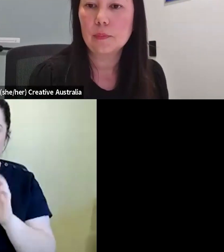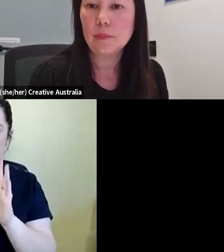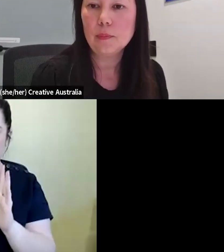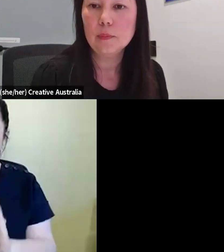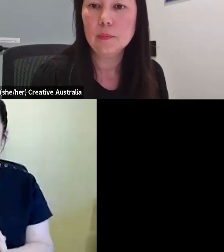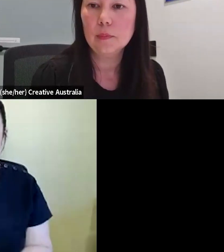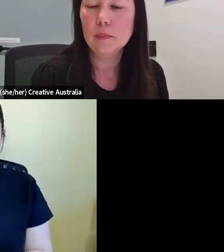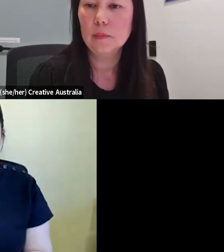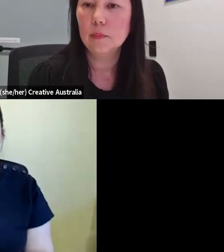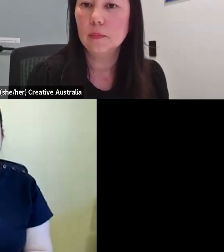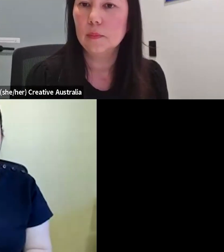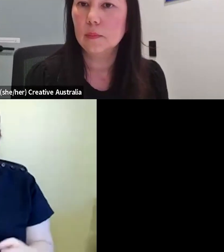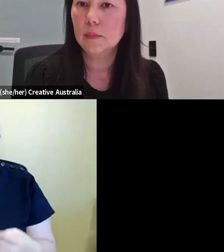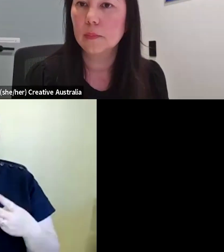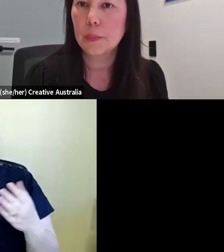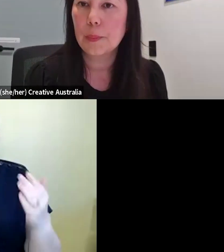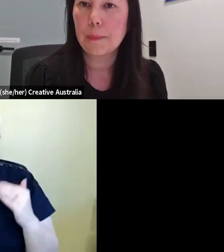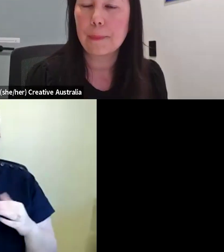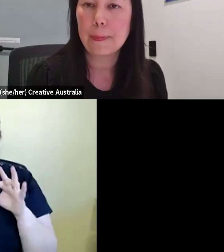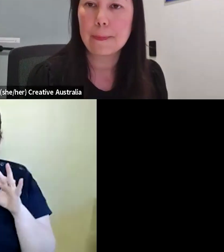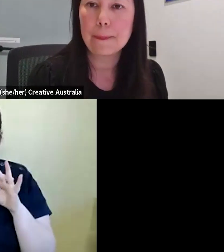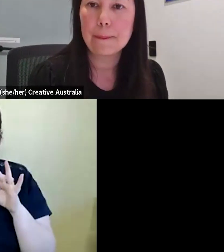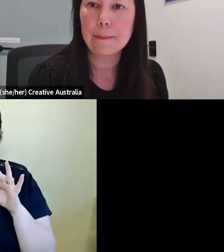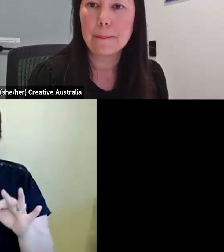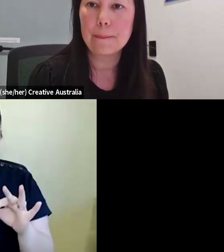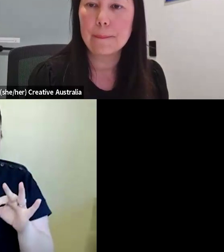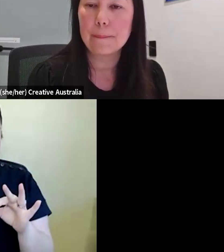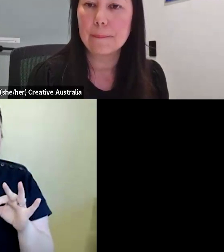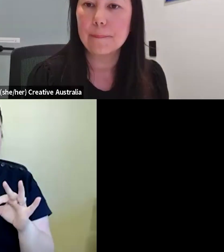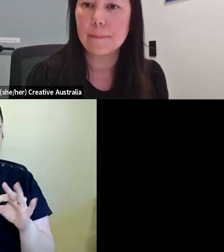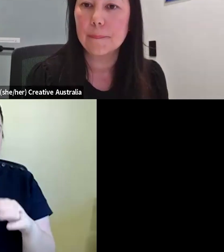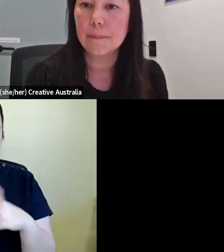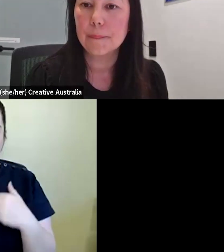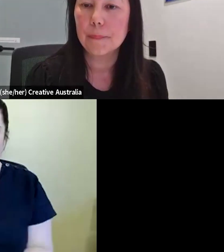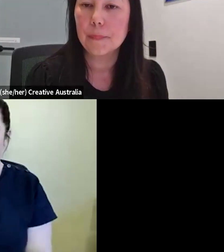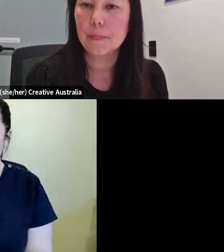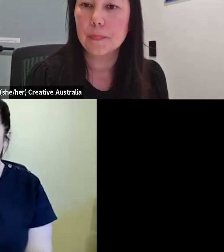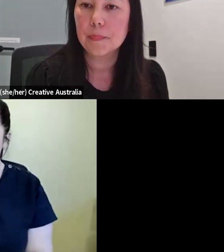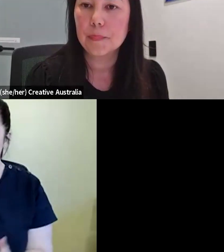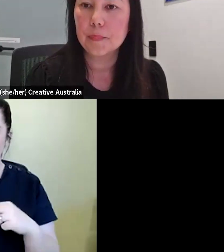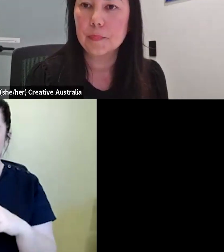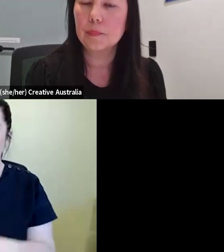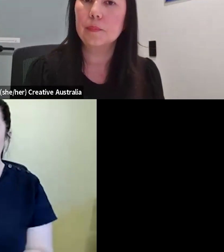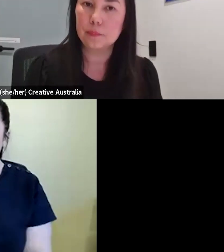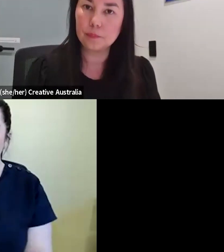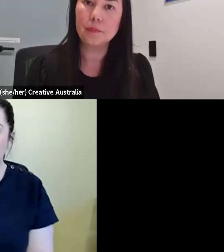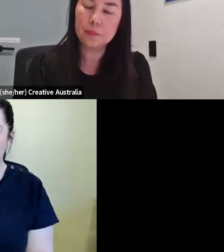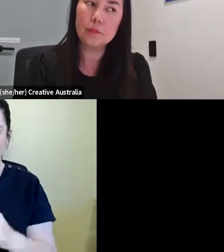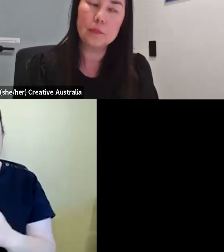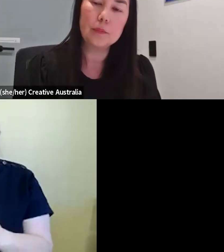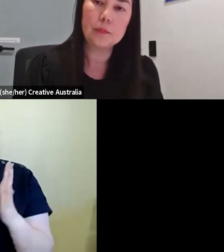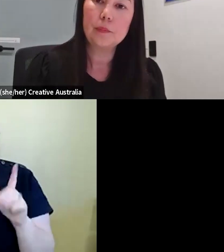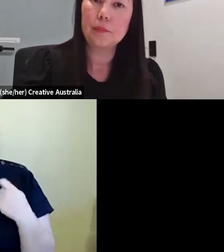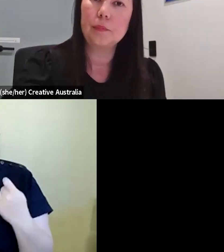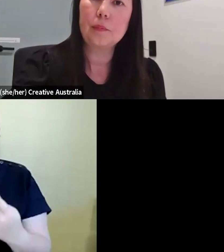This second question is around eligibility of location for the artistic team. 'If an Australian